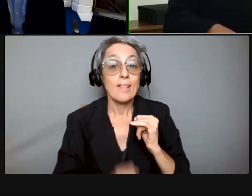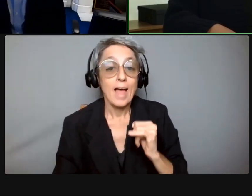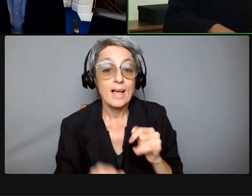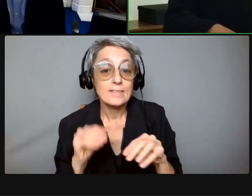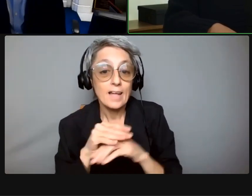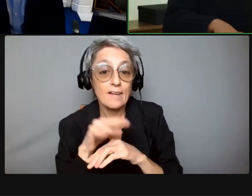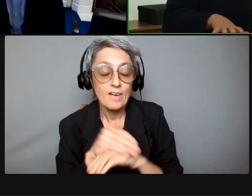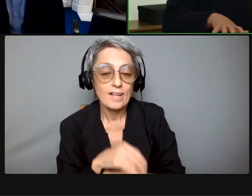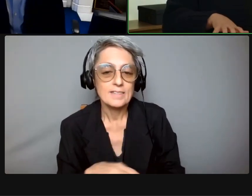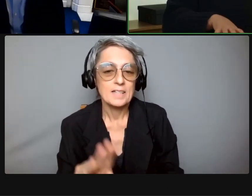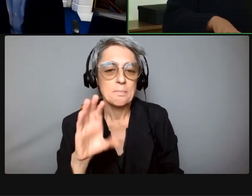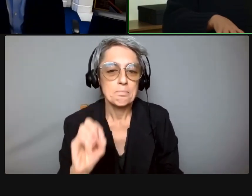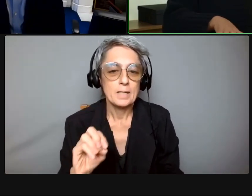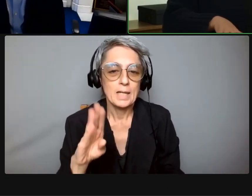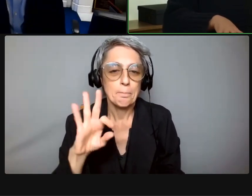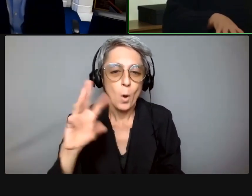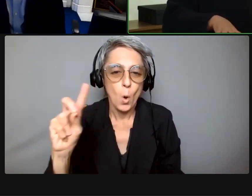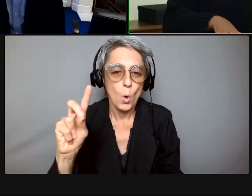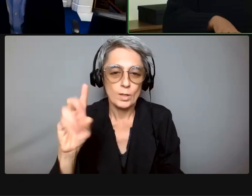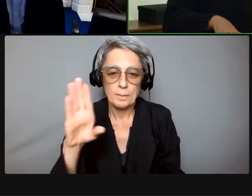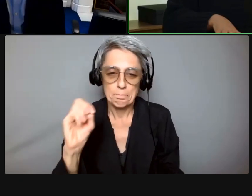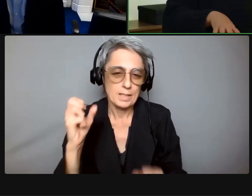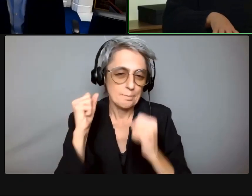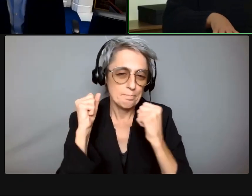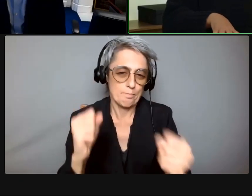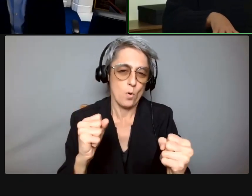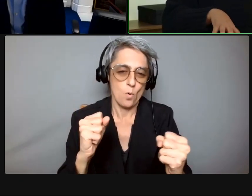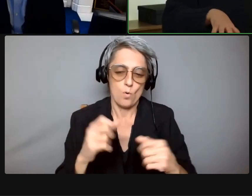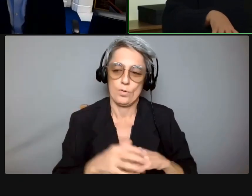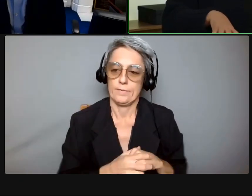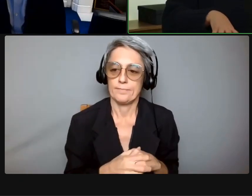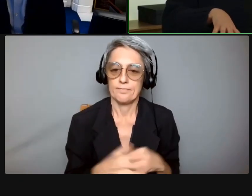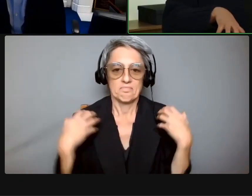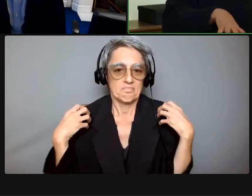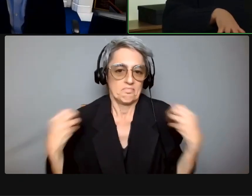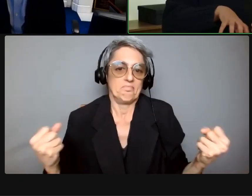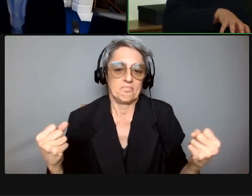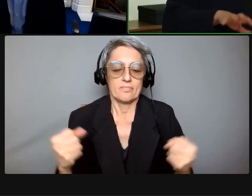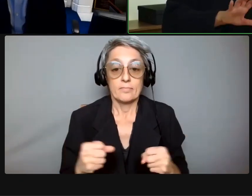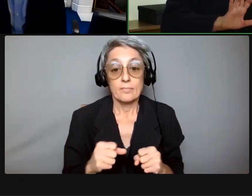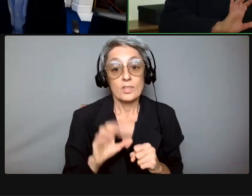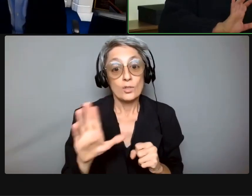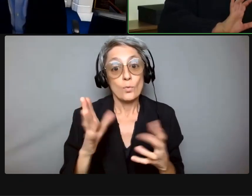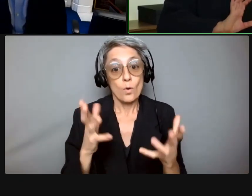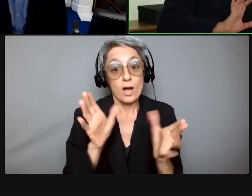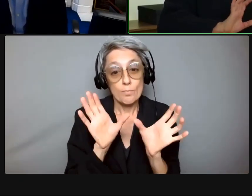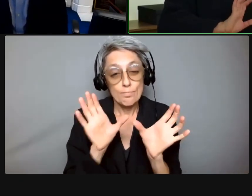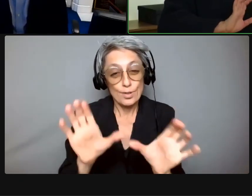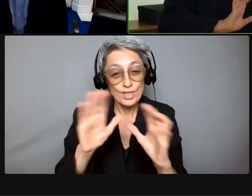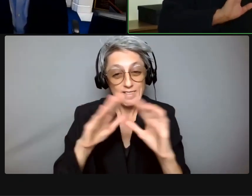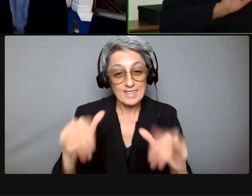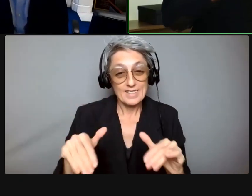It it in your striving to push the system, once you do, it's like, you know,